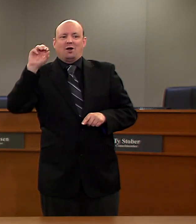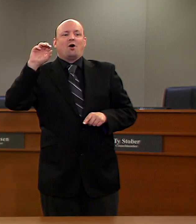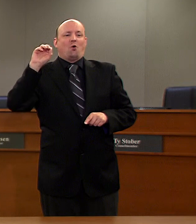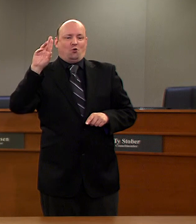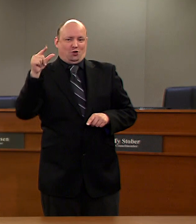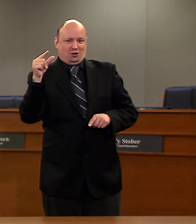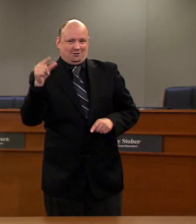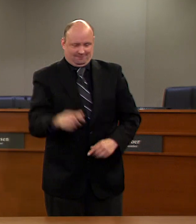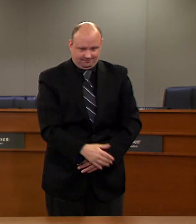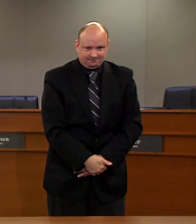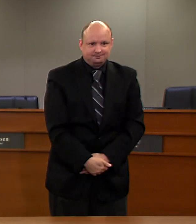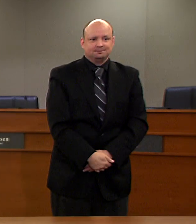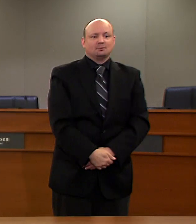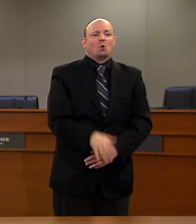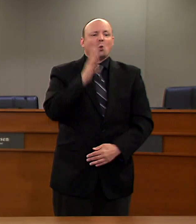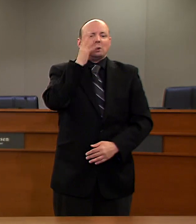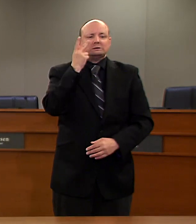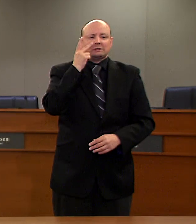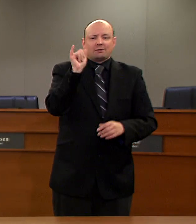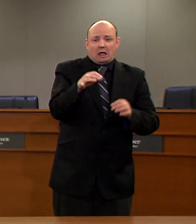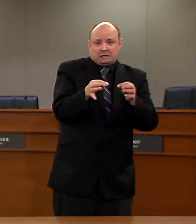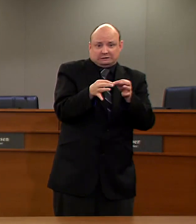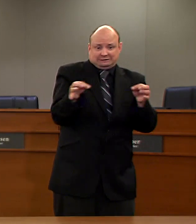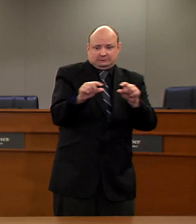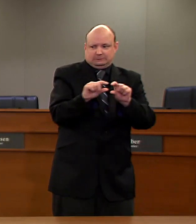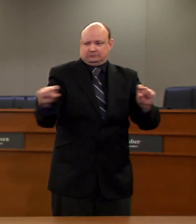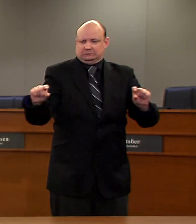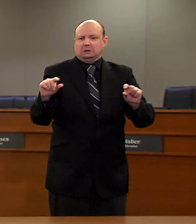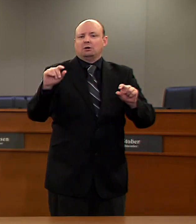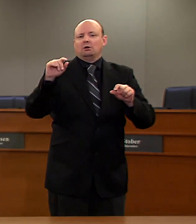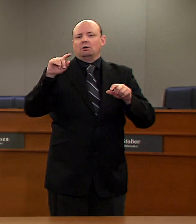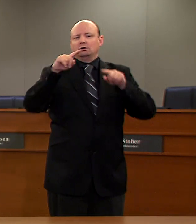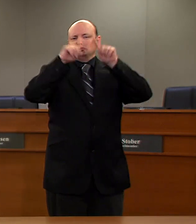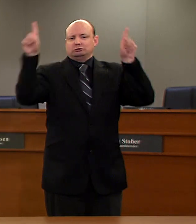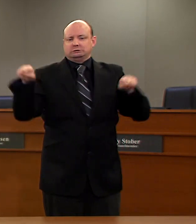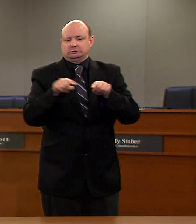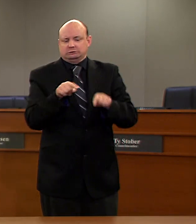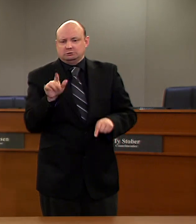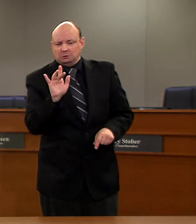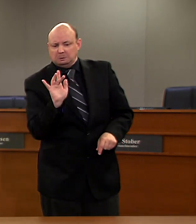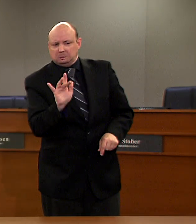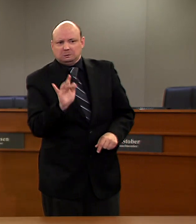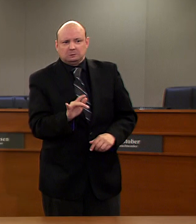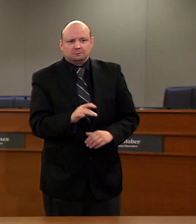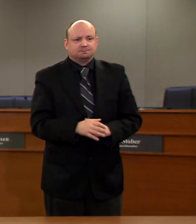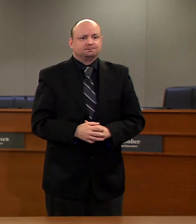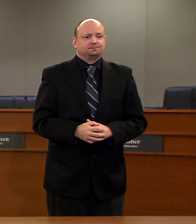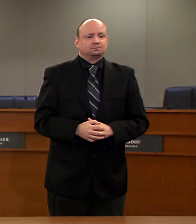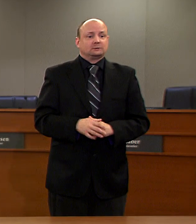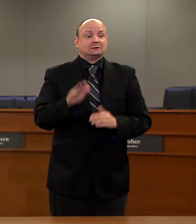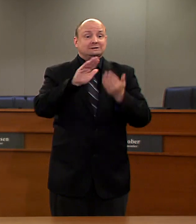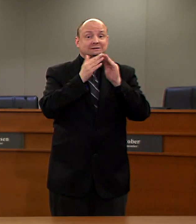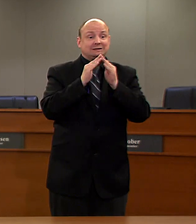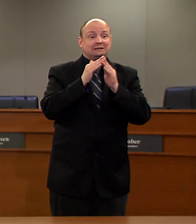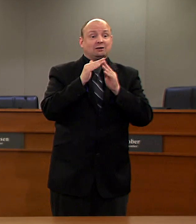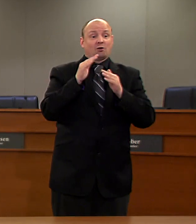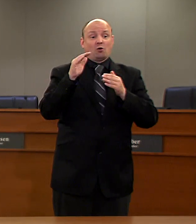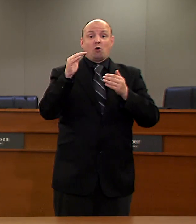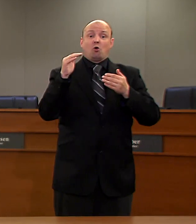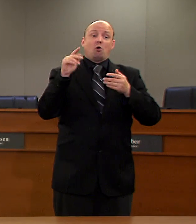a time and a drop off location. The City has also released a new emergency order today related to